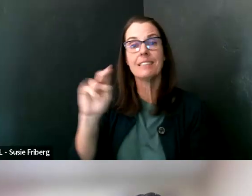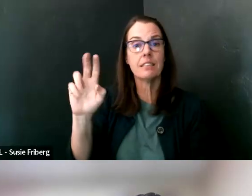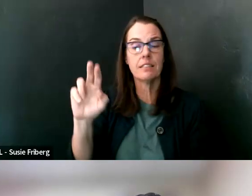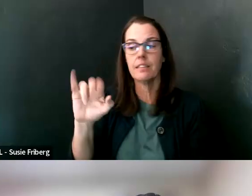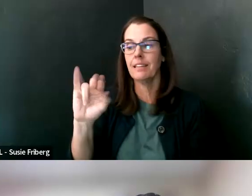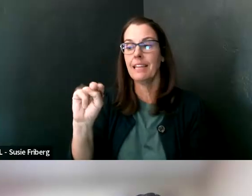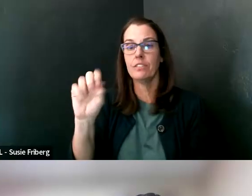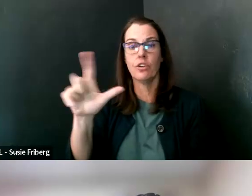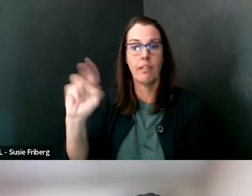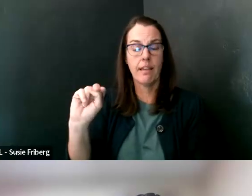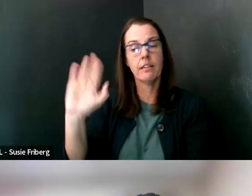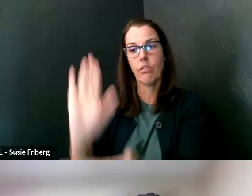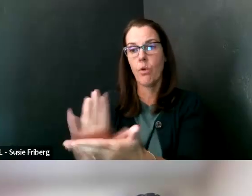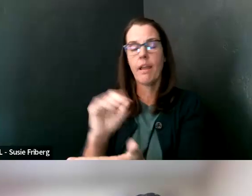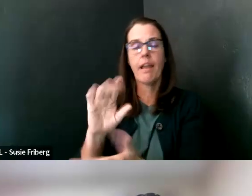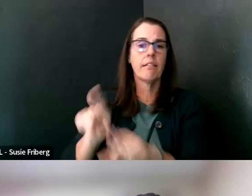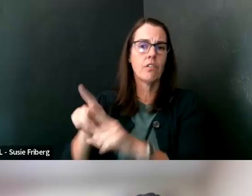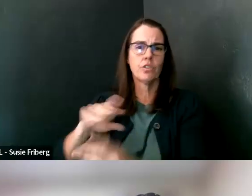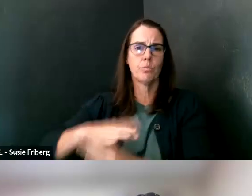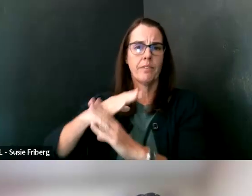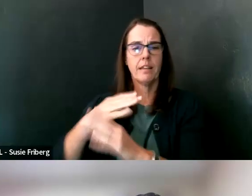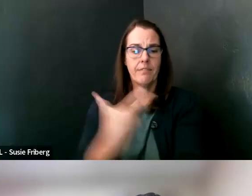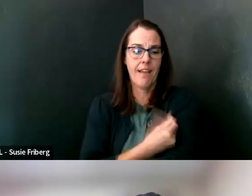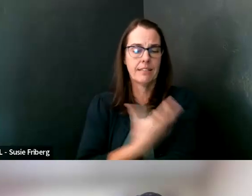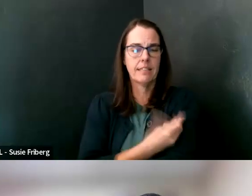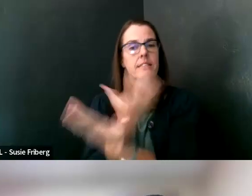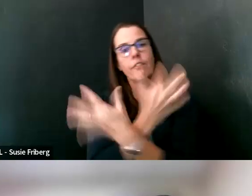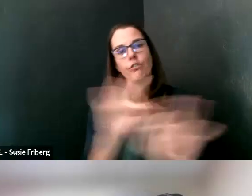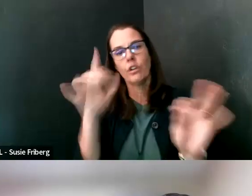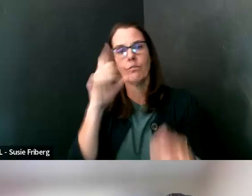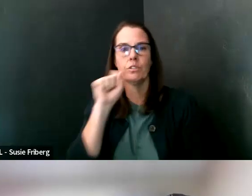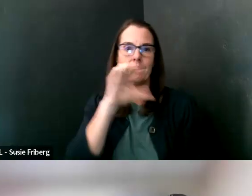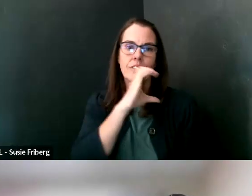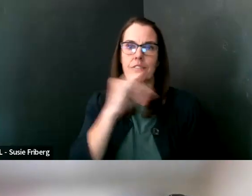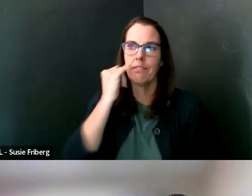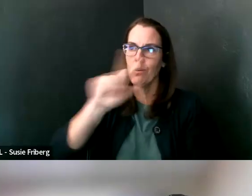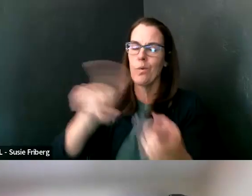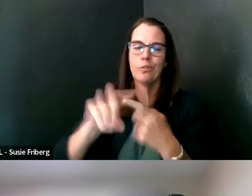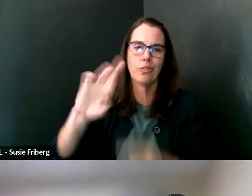uh preventive vaccines like the shingles vaccine free for seniors going to the pharmacy counter. Um